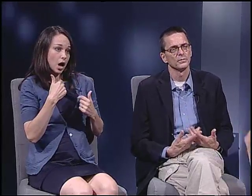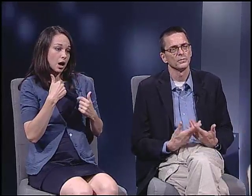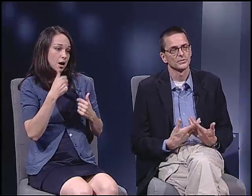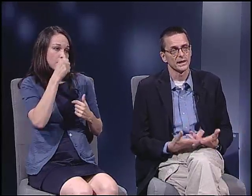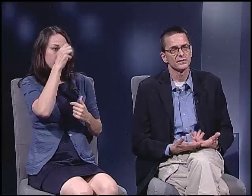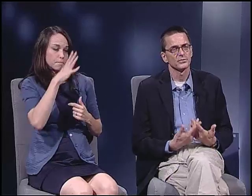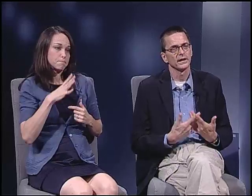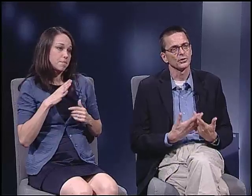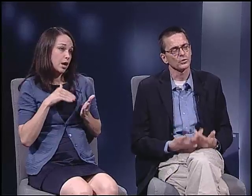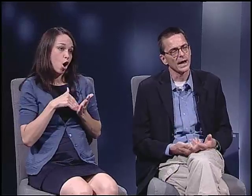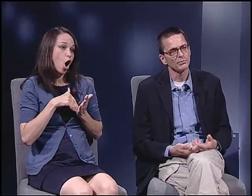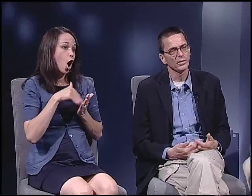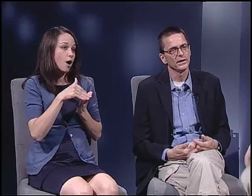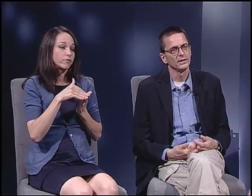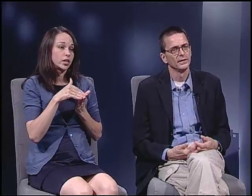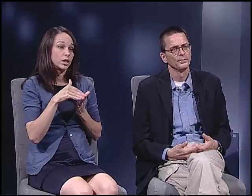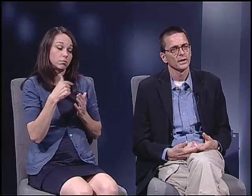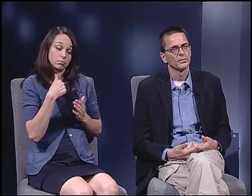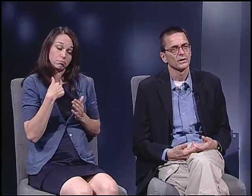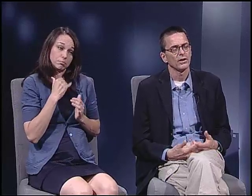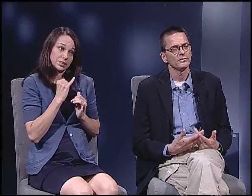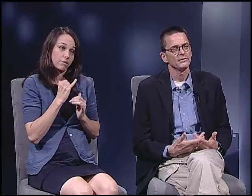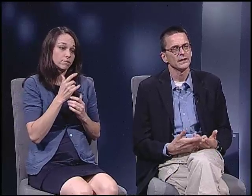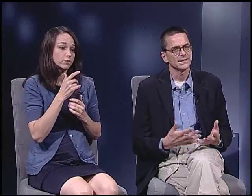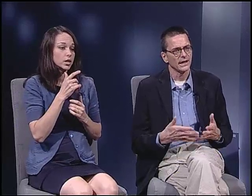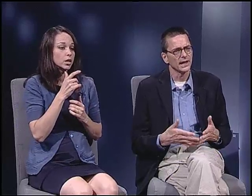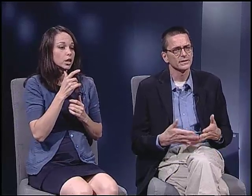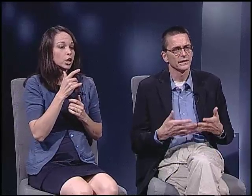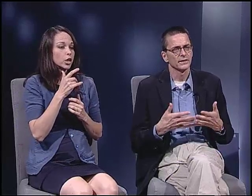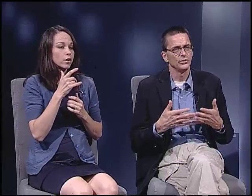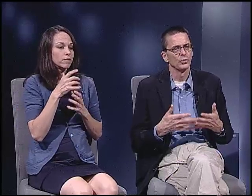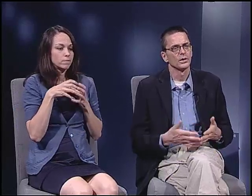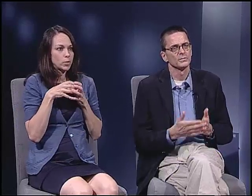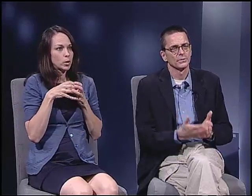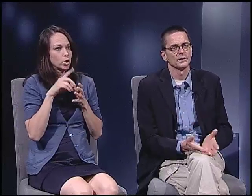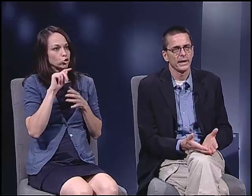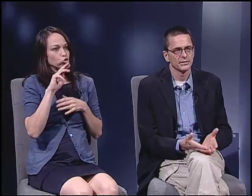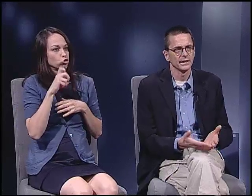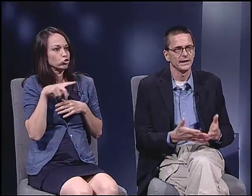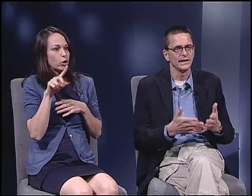was raised this way, are trapped within what are often very toxic norms around masculinity,